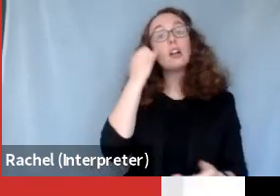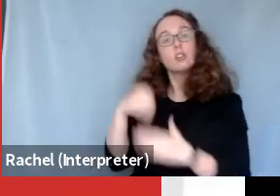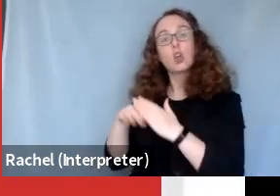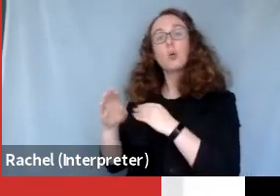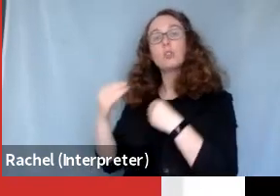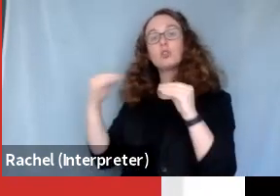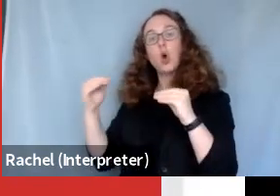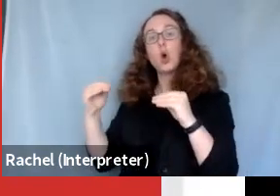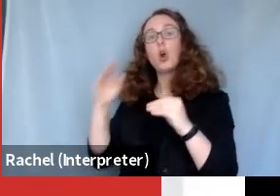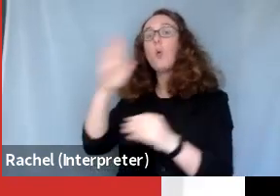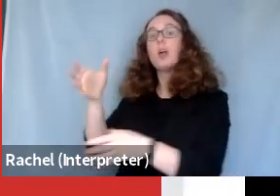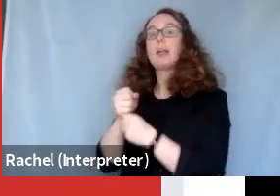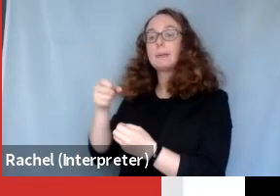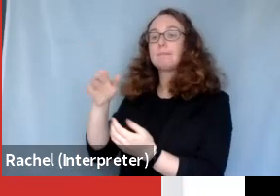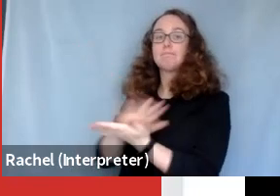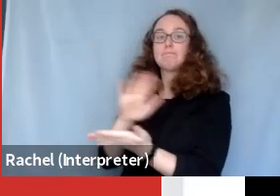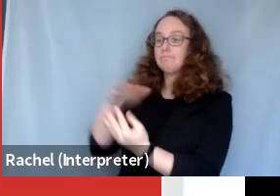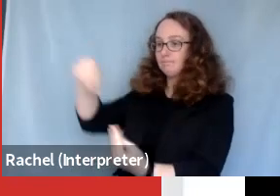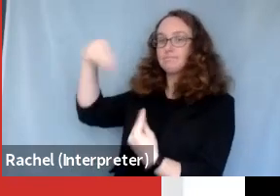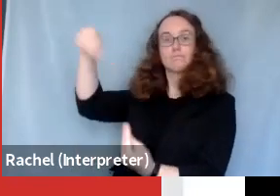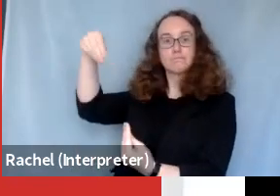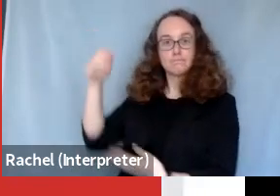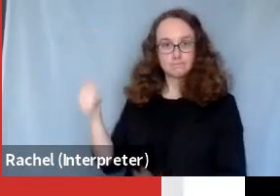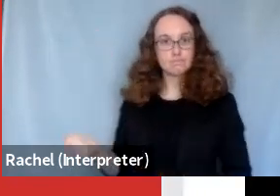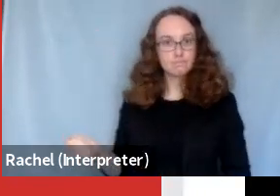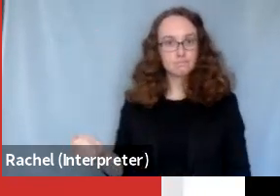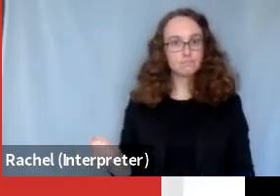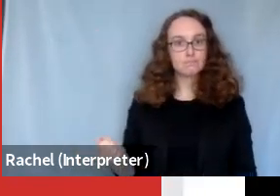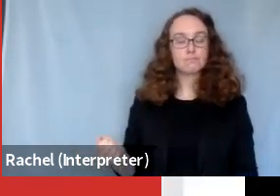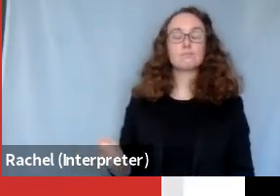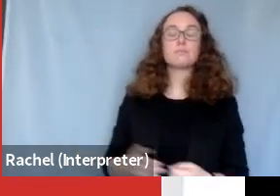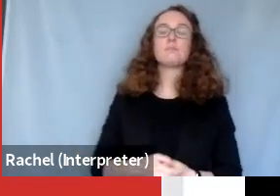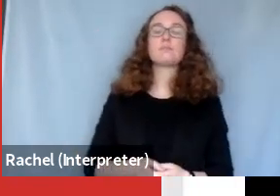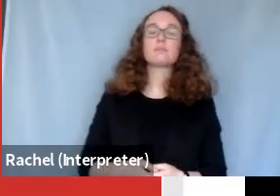when you're on our bookstore website, if you don't know your ISBN